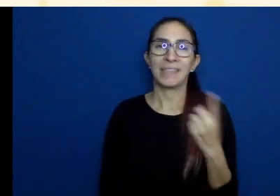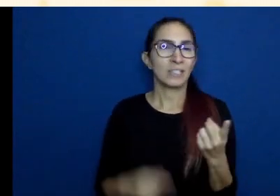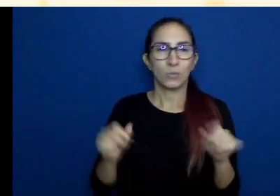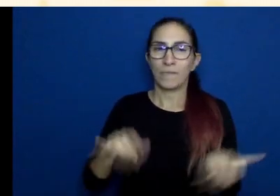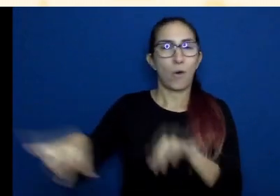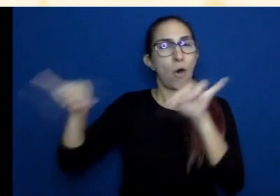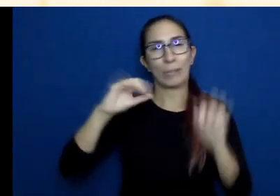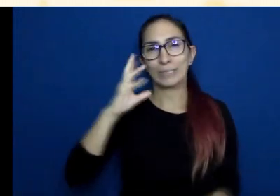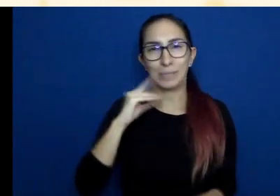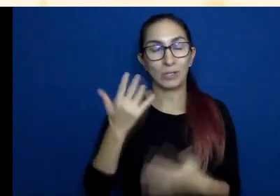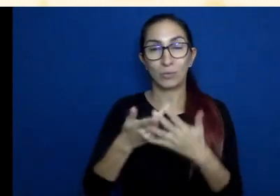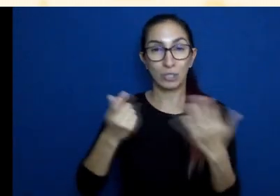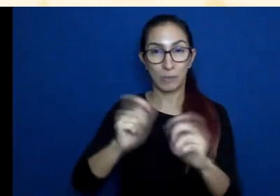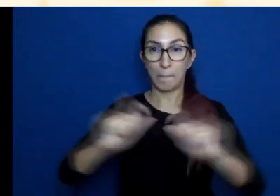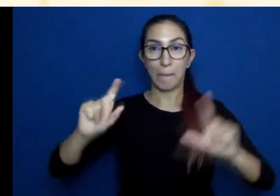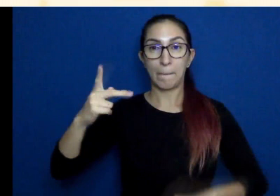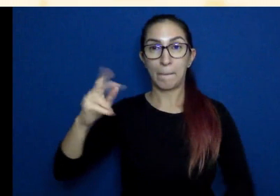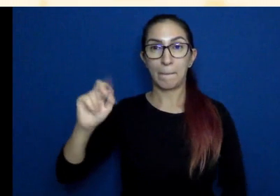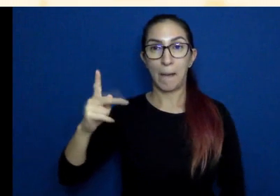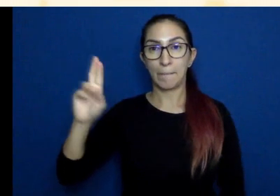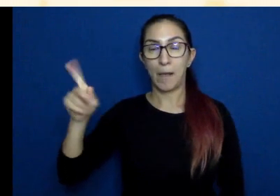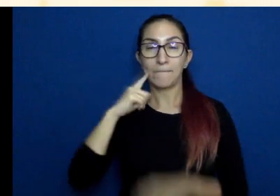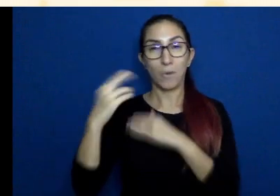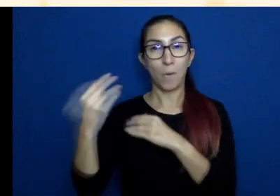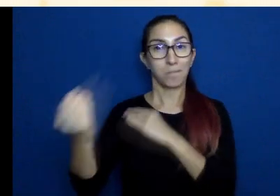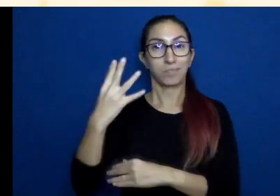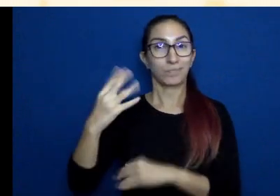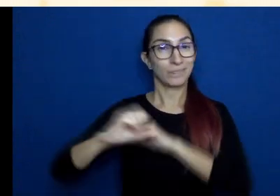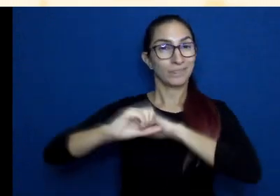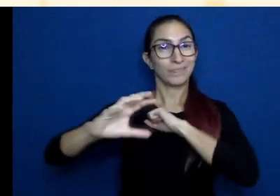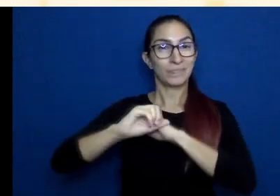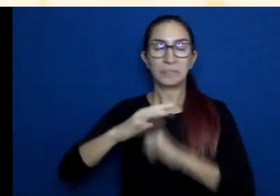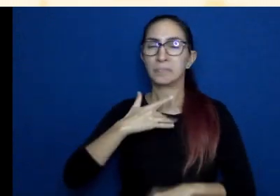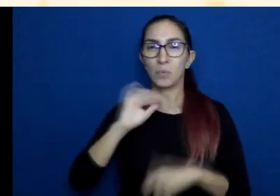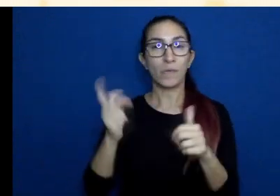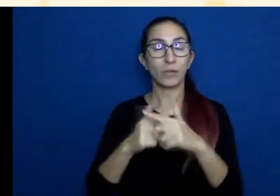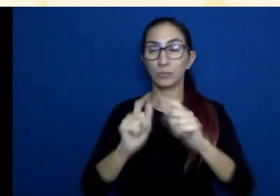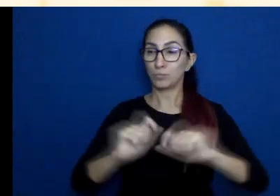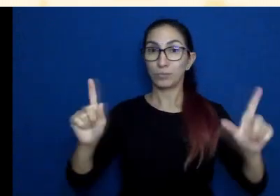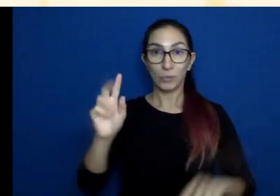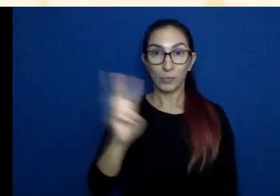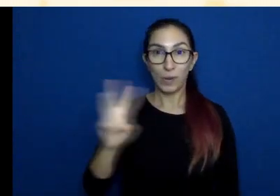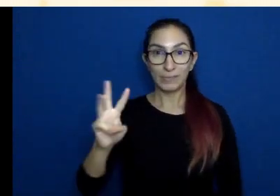This is another example, which, of course, we have all come across, which is a pop-up, you know, wants to advertise something,